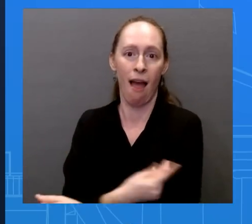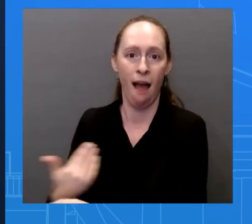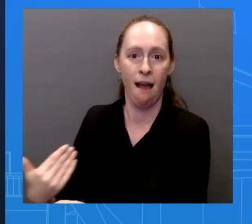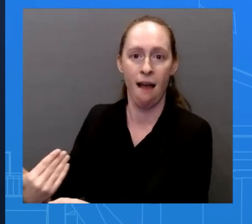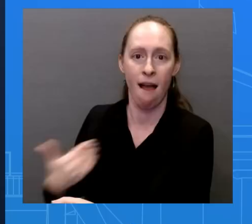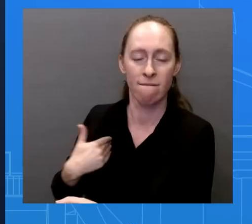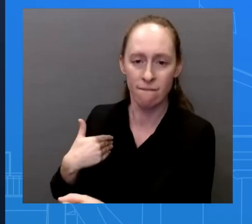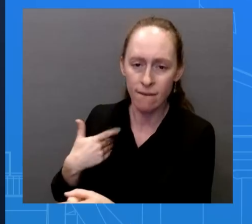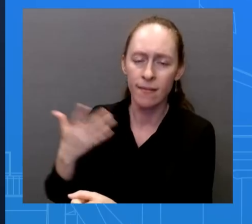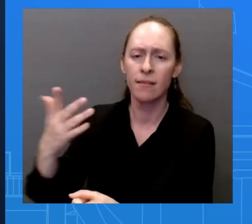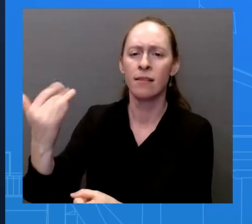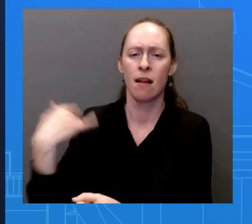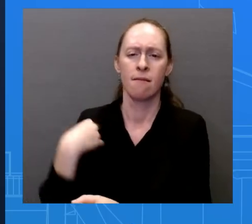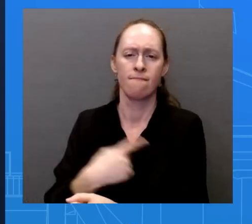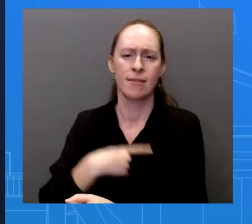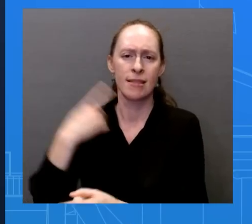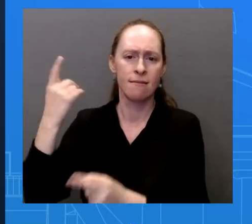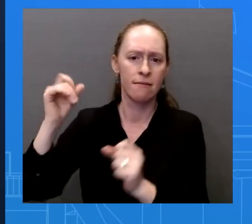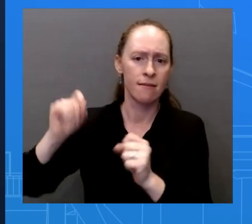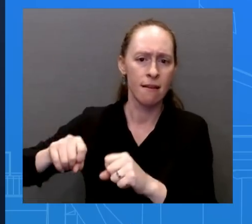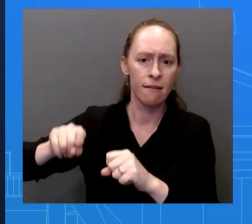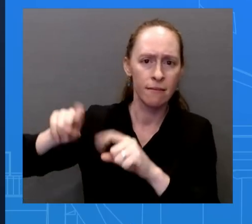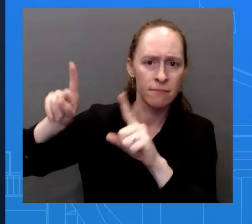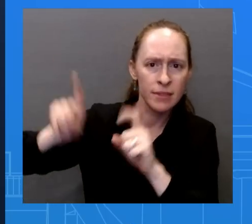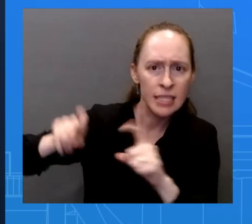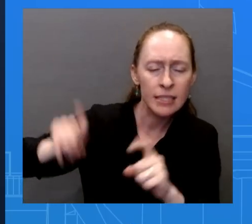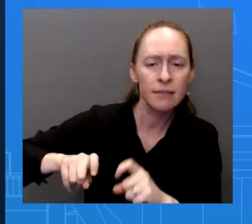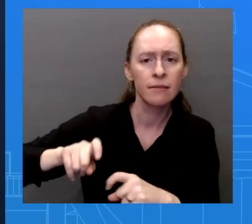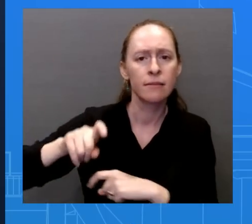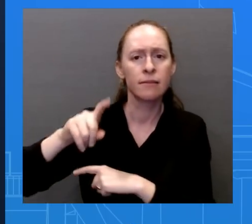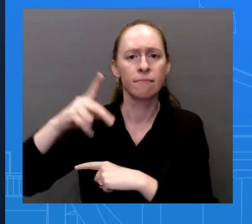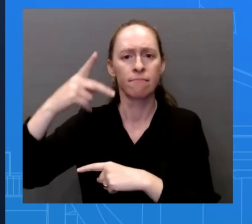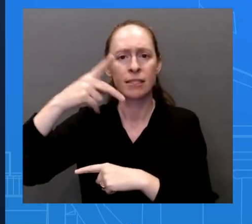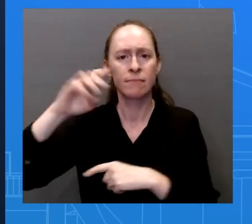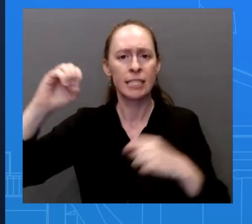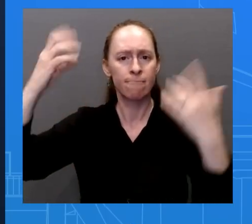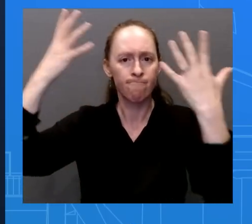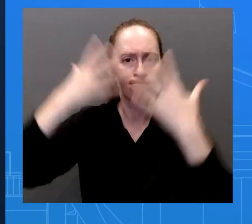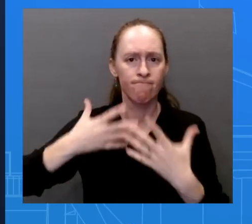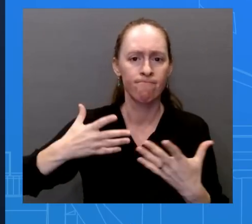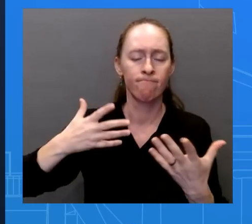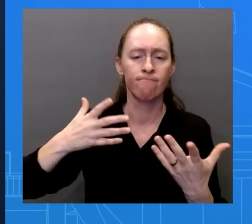If you remember, having enough PPEs for doctors and nurses is pretty critical. We were going to have a national stockpile.